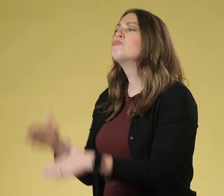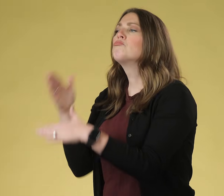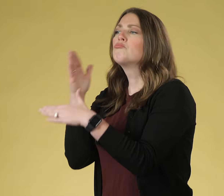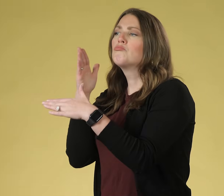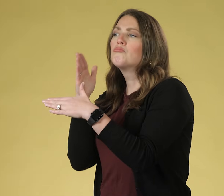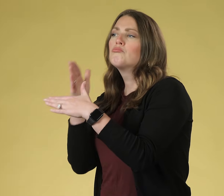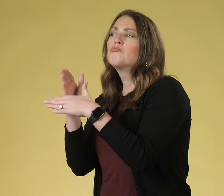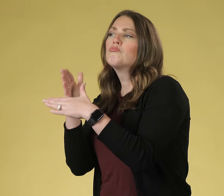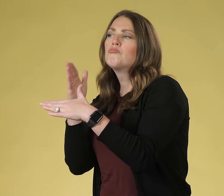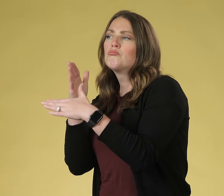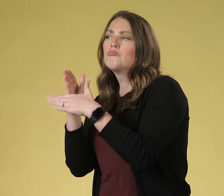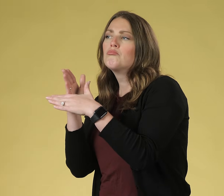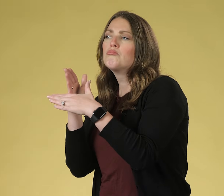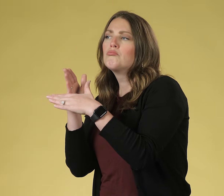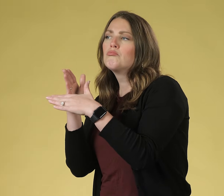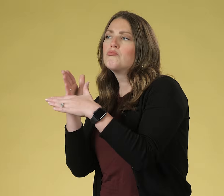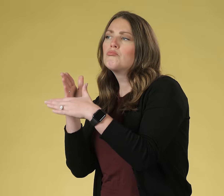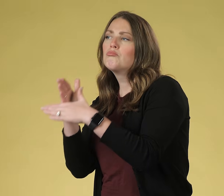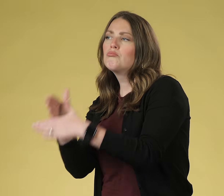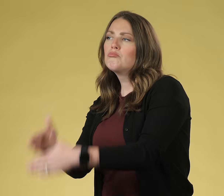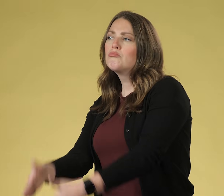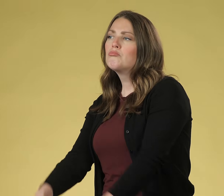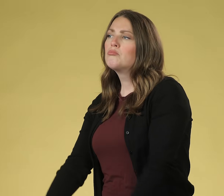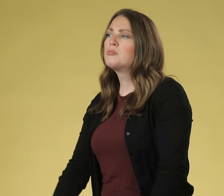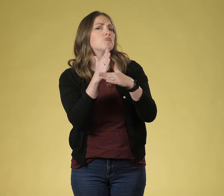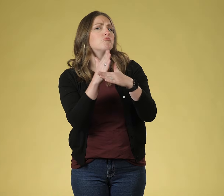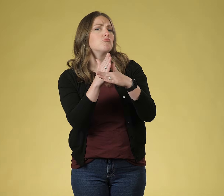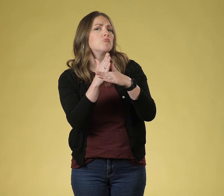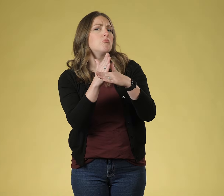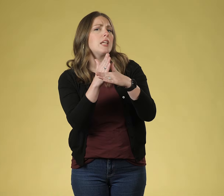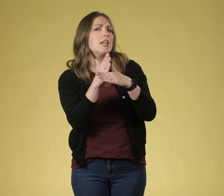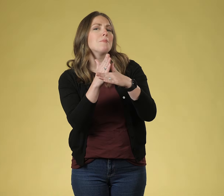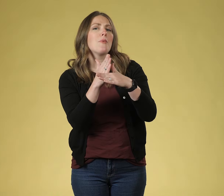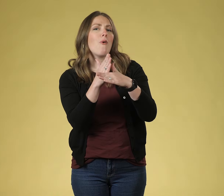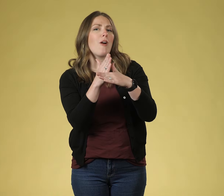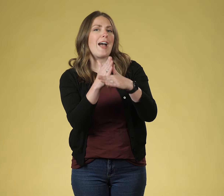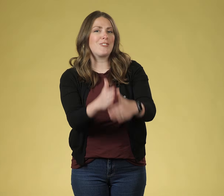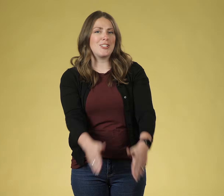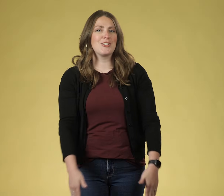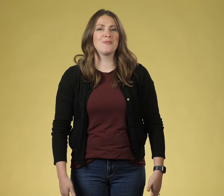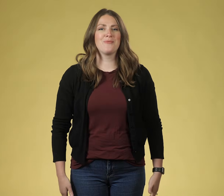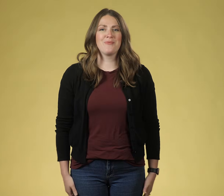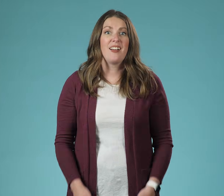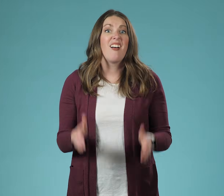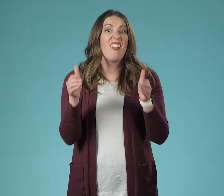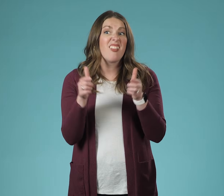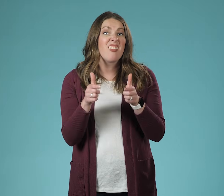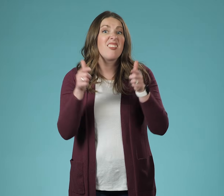showing something as medium or average. Medium or average.